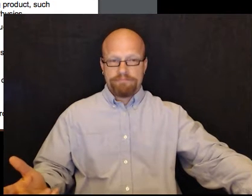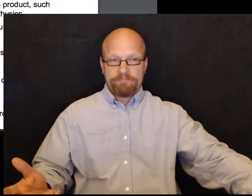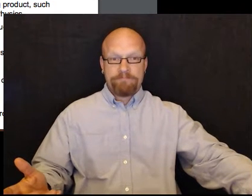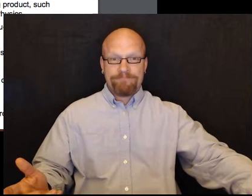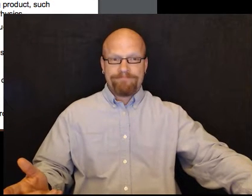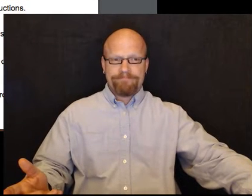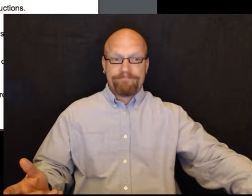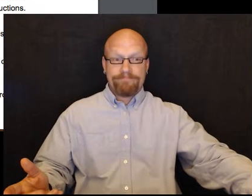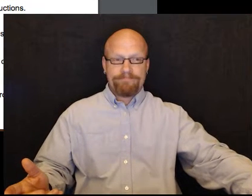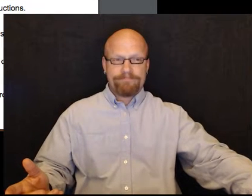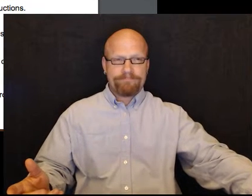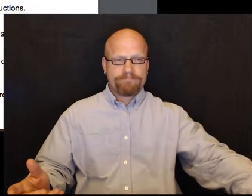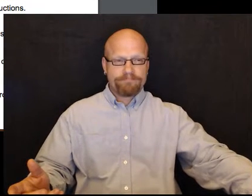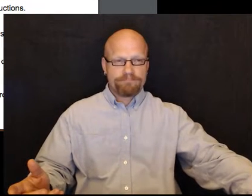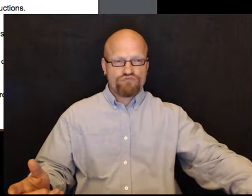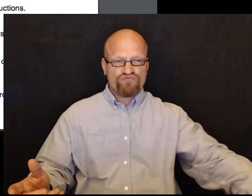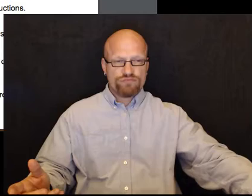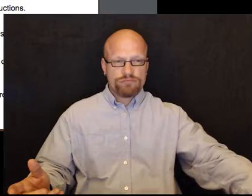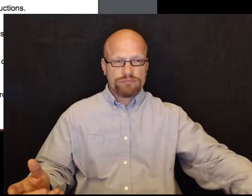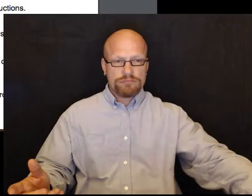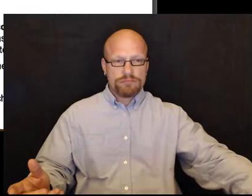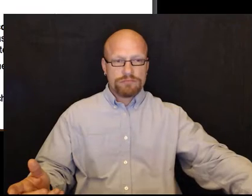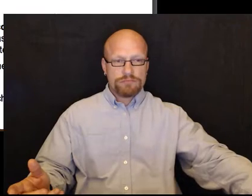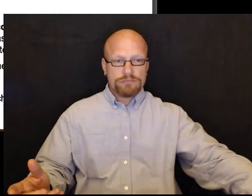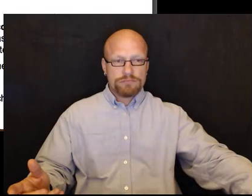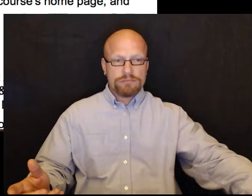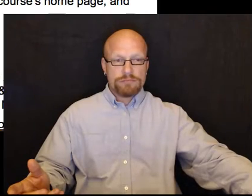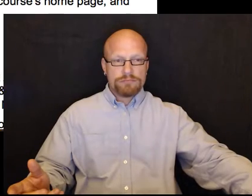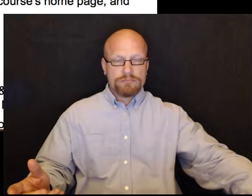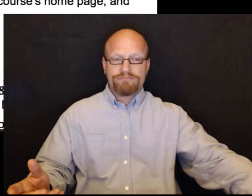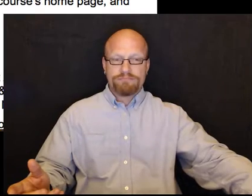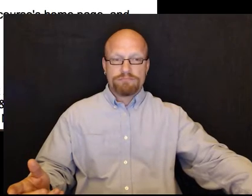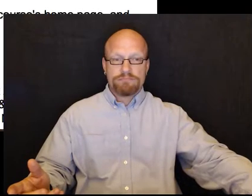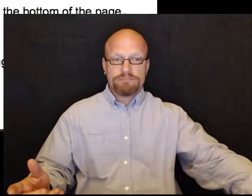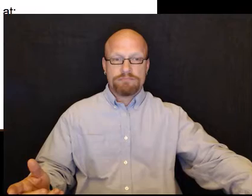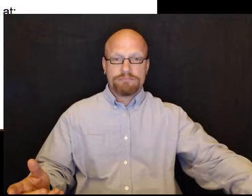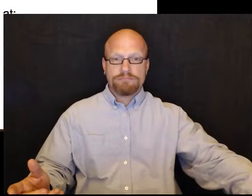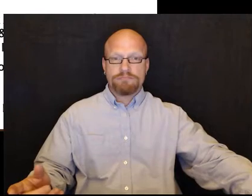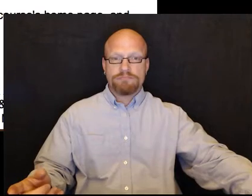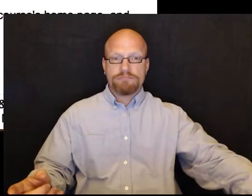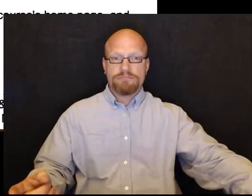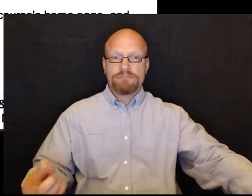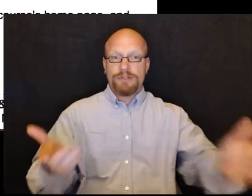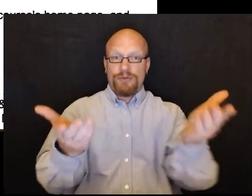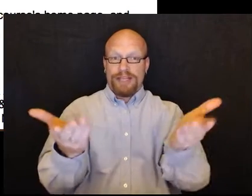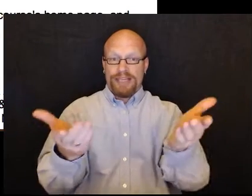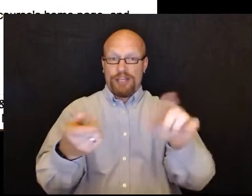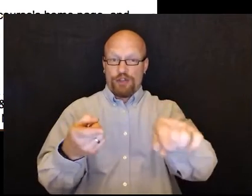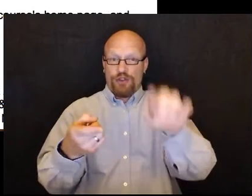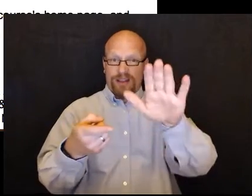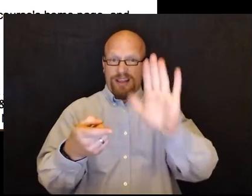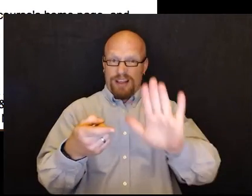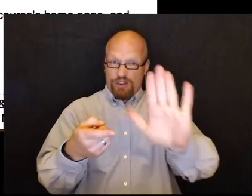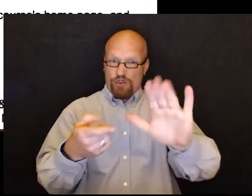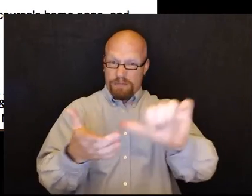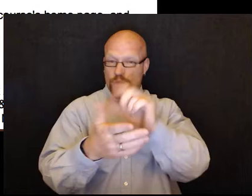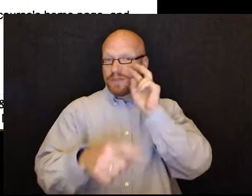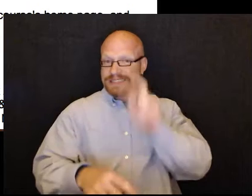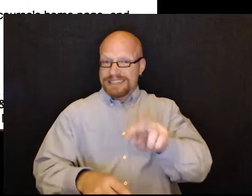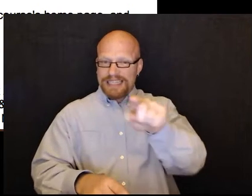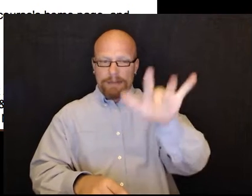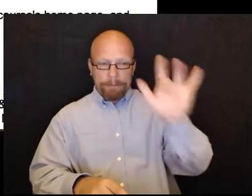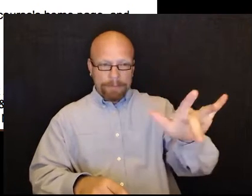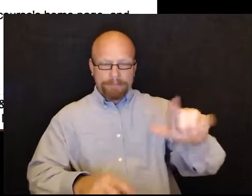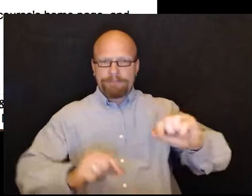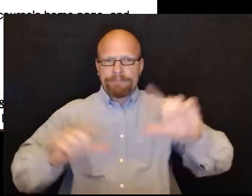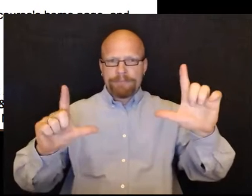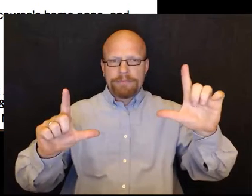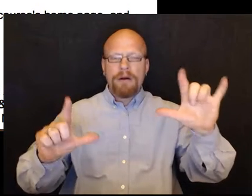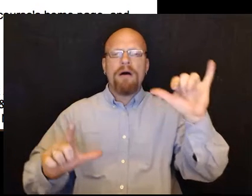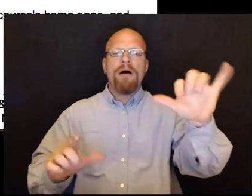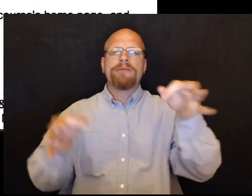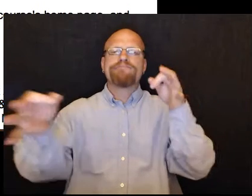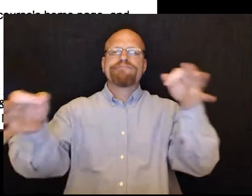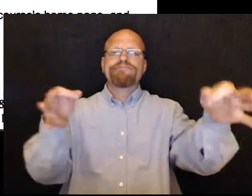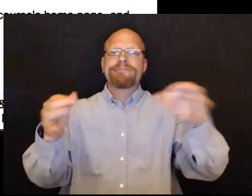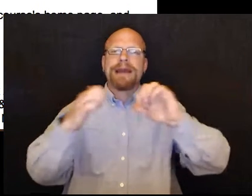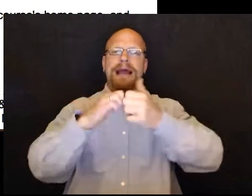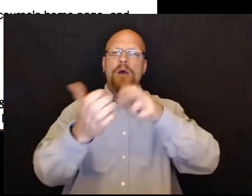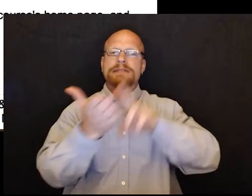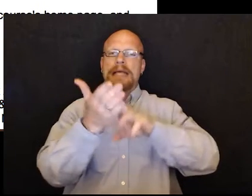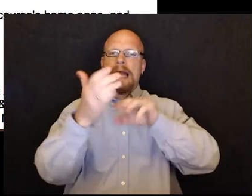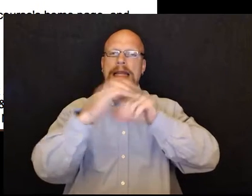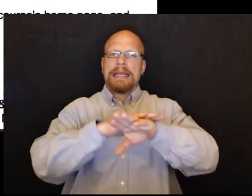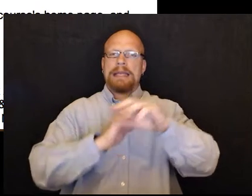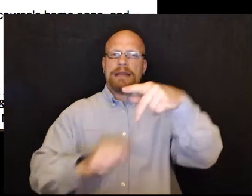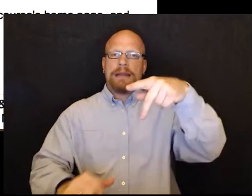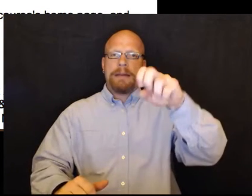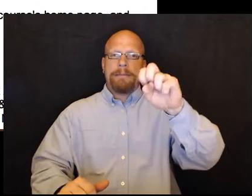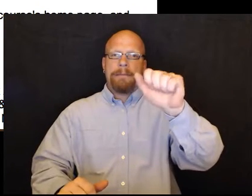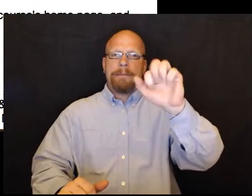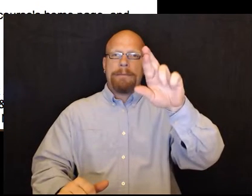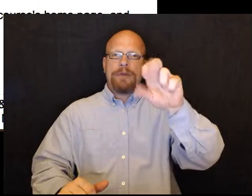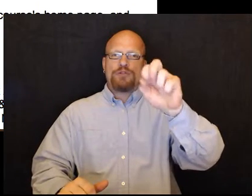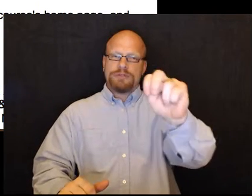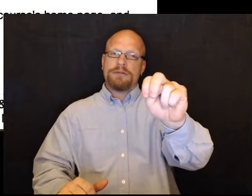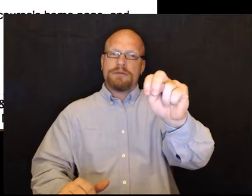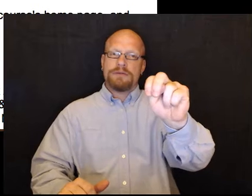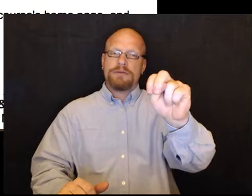up for mymathlab and it's right here on this link on your homepage you can